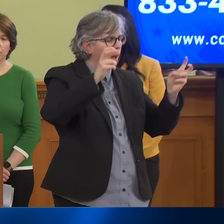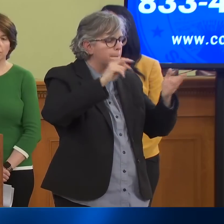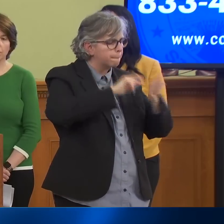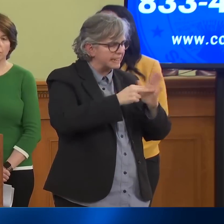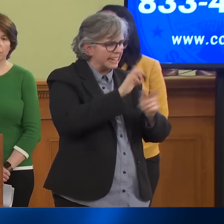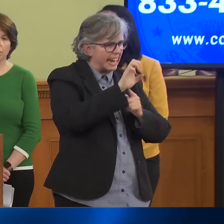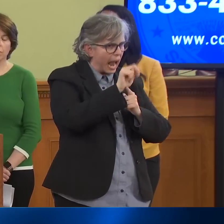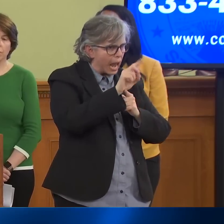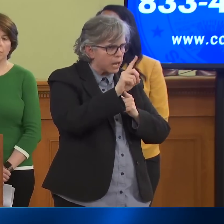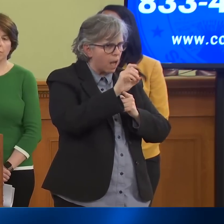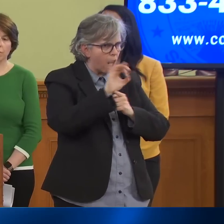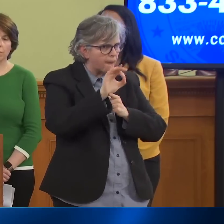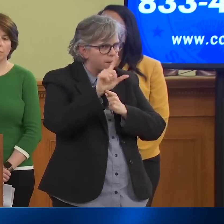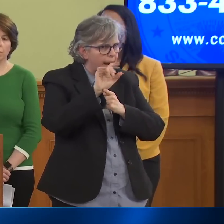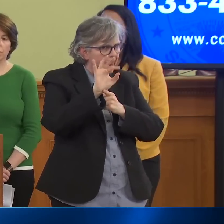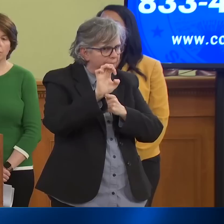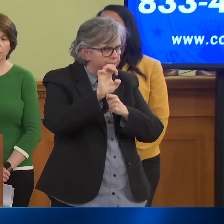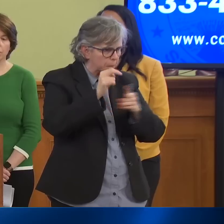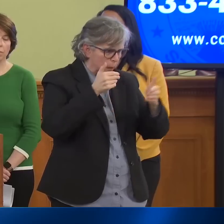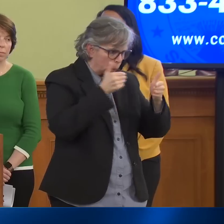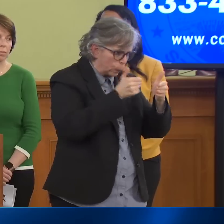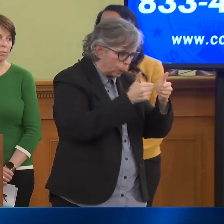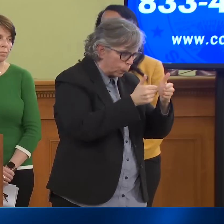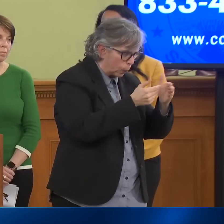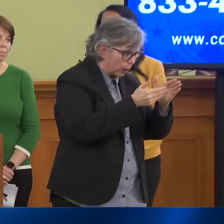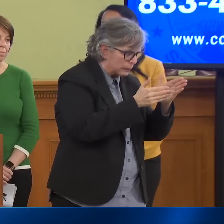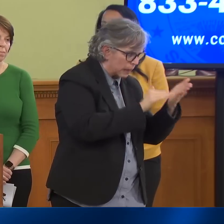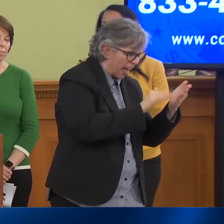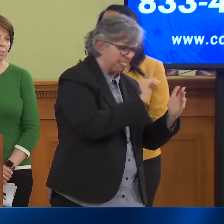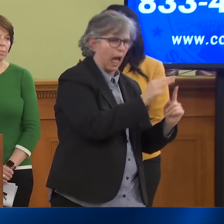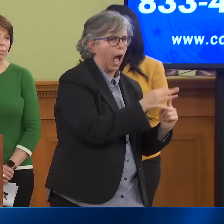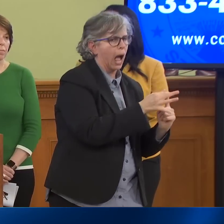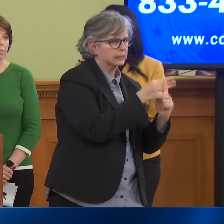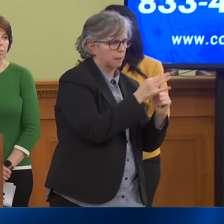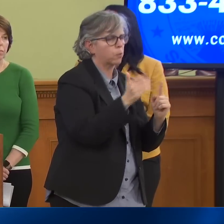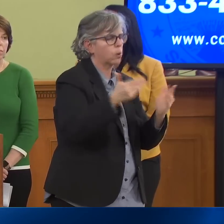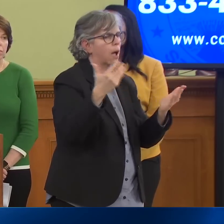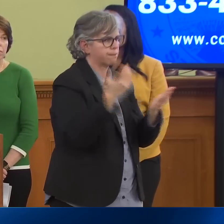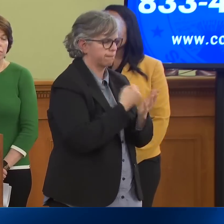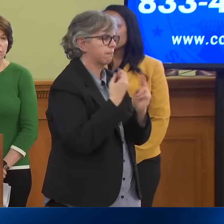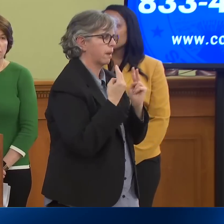THAT INCLUDES FAMILY AND CLERGY. THAT IS END OF LIFE.